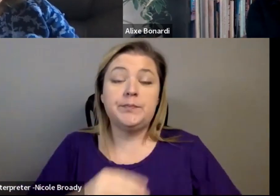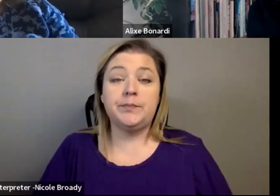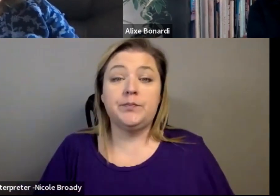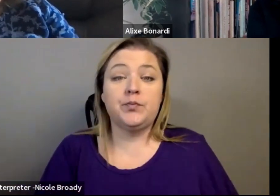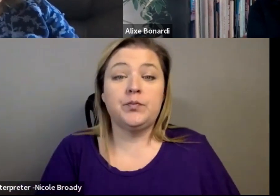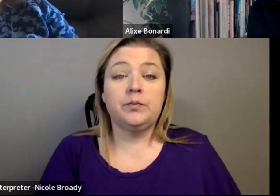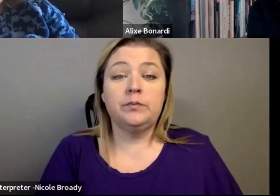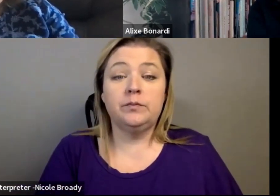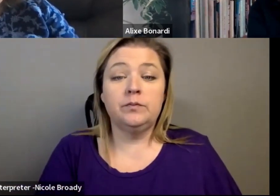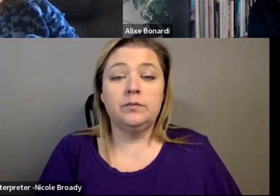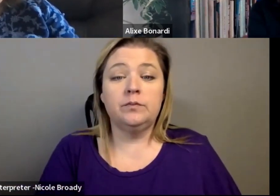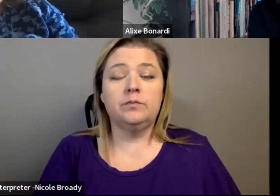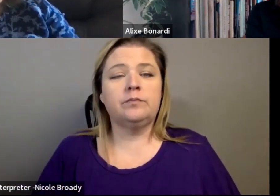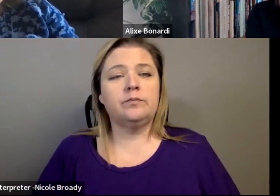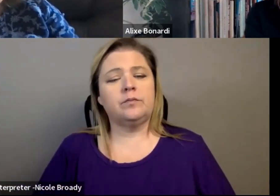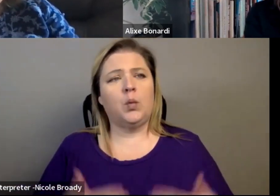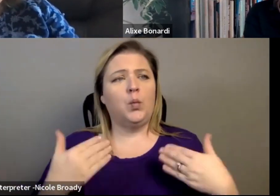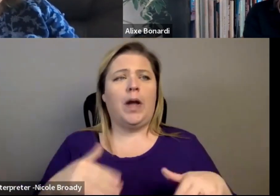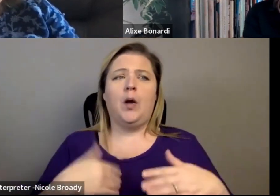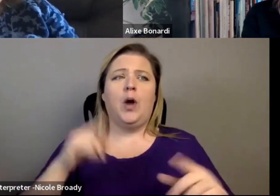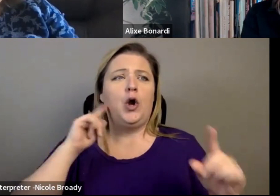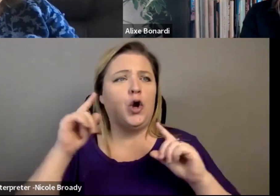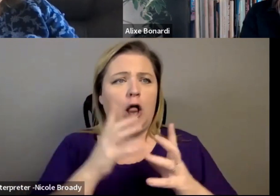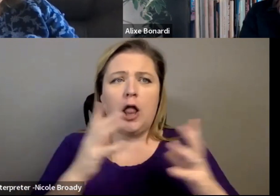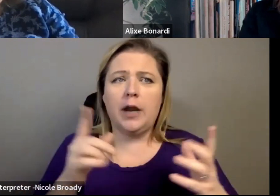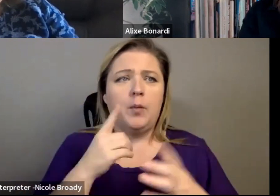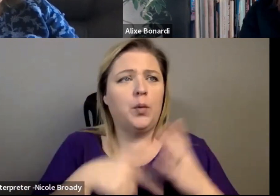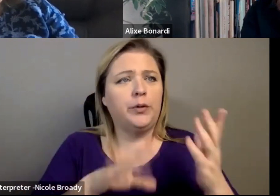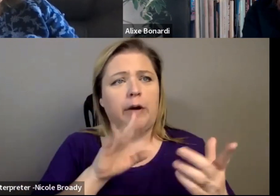Alixe Bonardi: Thank you and I, I heard a lot about what you were talking about already.